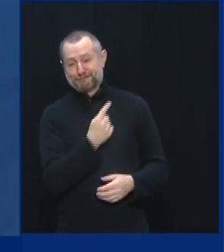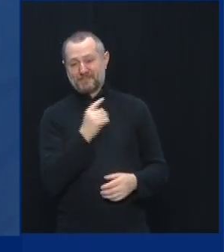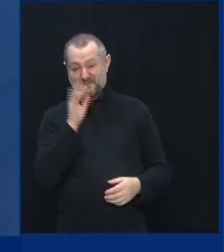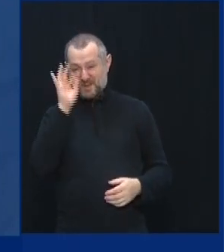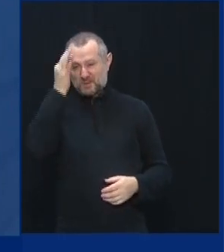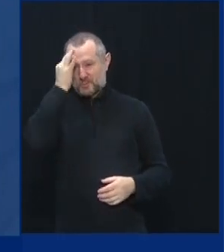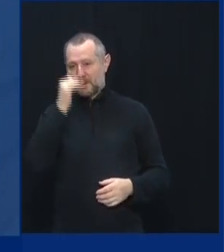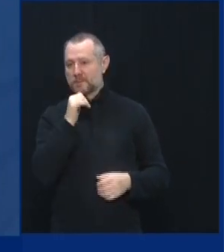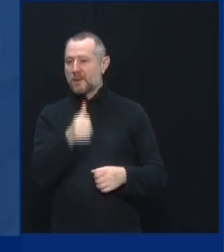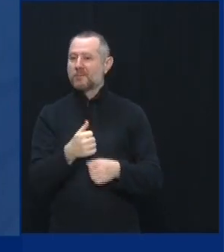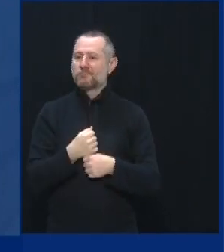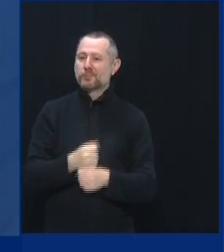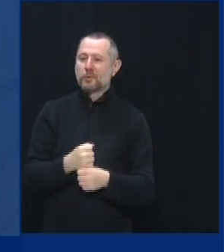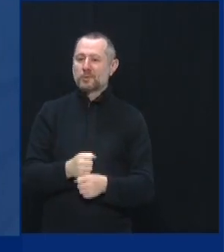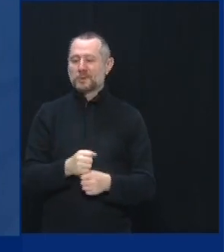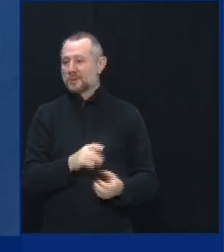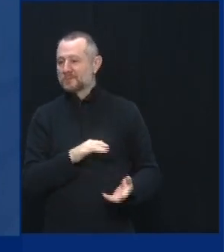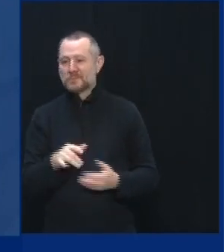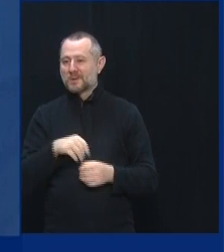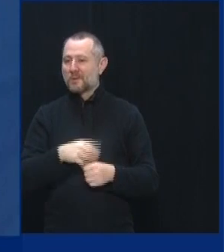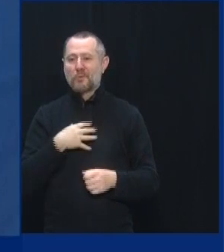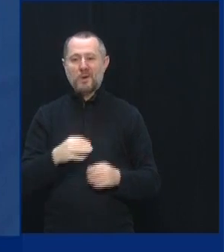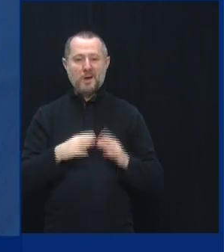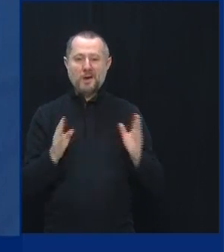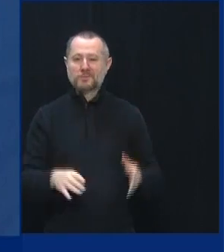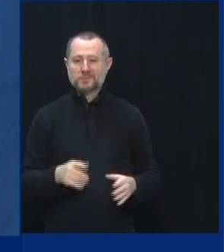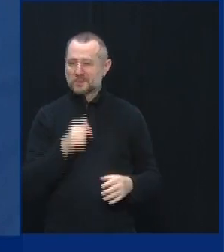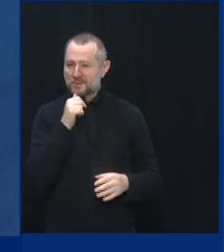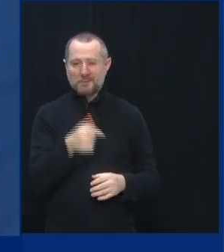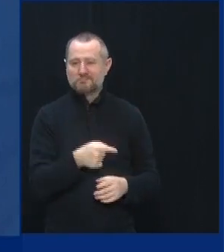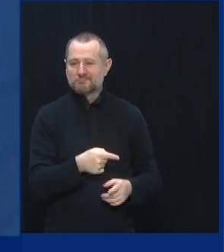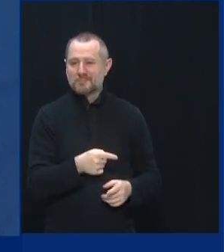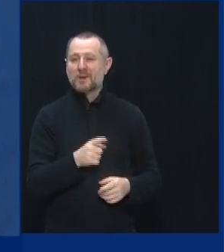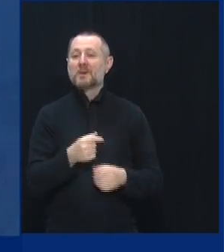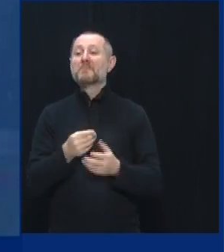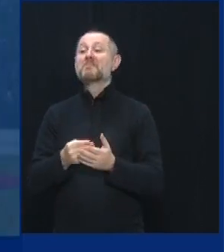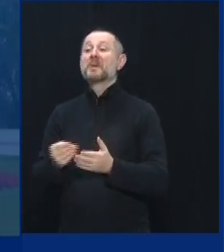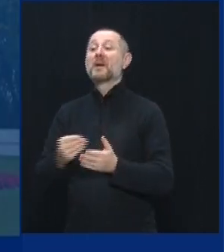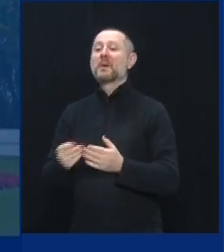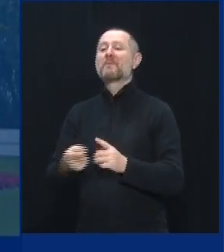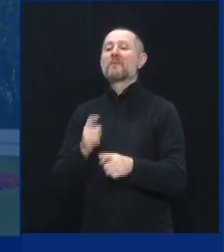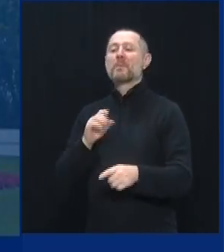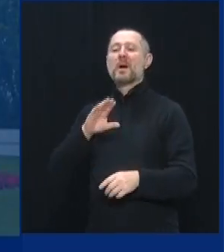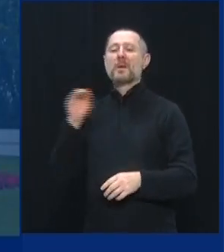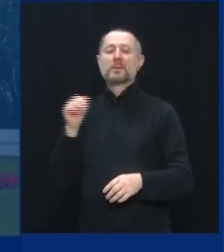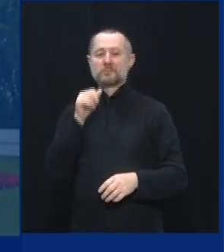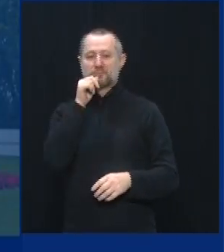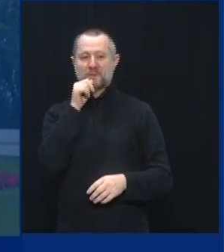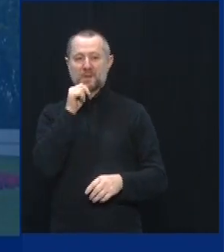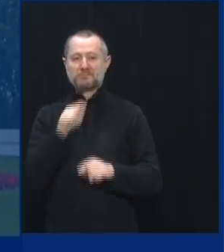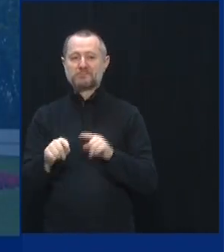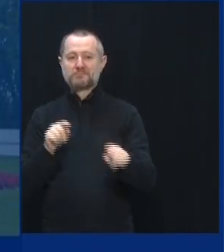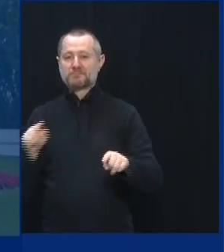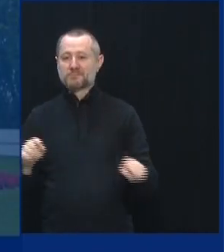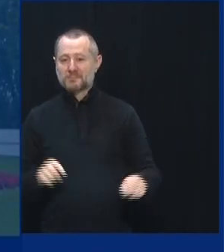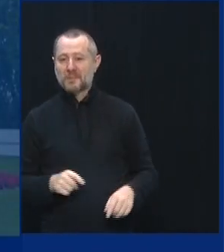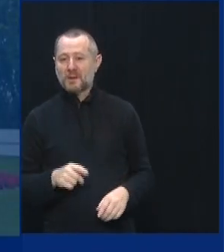WHY DOESN'T THE FEDERAL GOVERNMENT PROVIDE US WITH MORE? BECAUSE THE FEDERAL GOVERNMENT ISN'T MAKING THIS IN THE WHITE HOUSE.